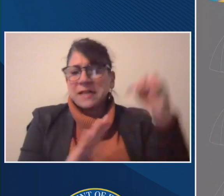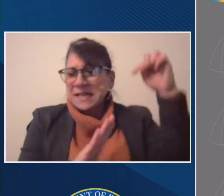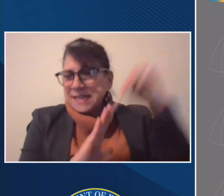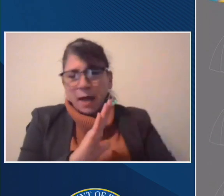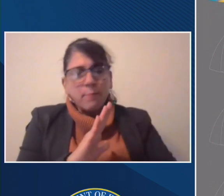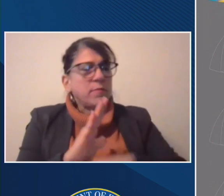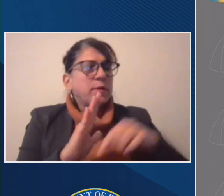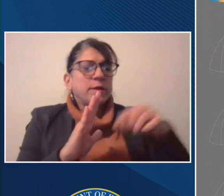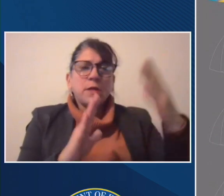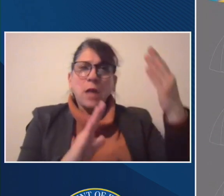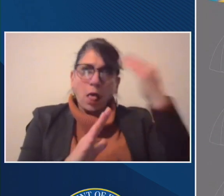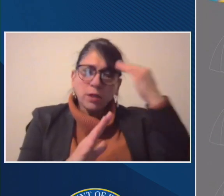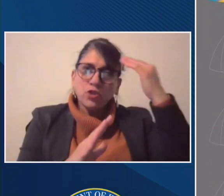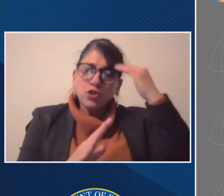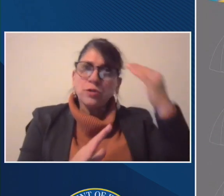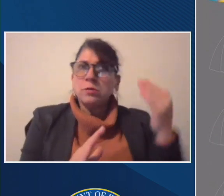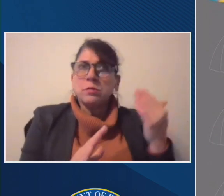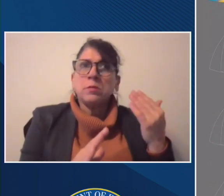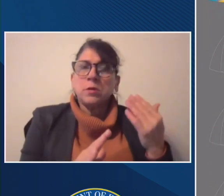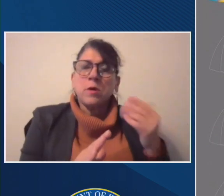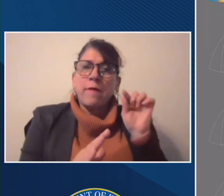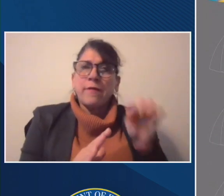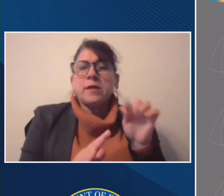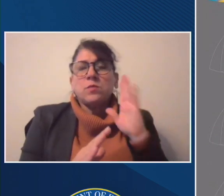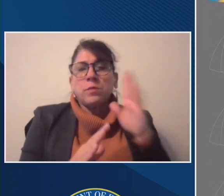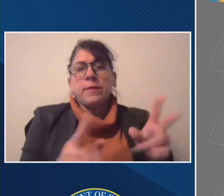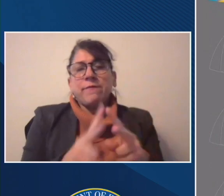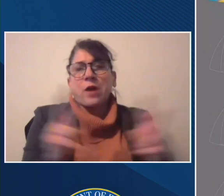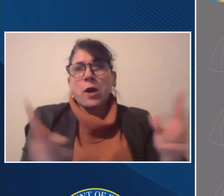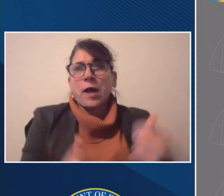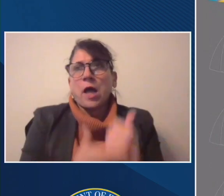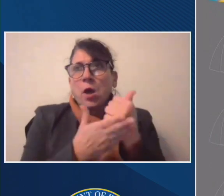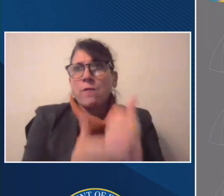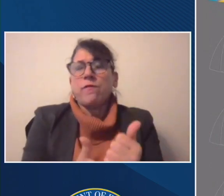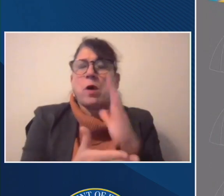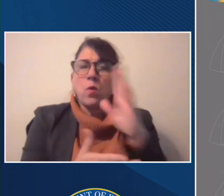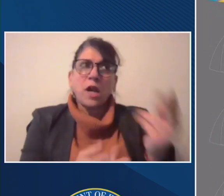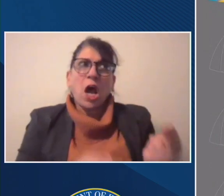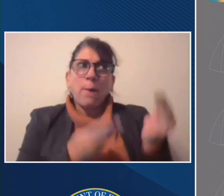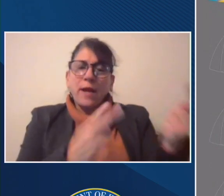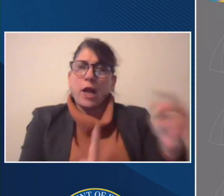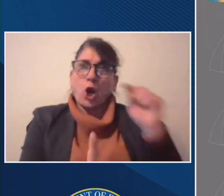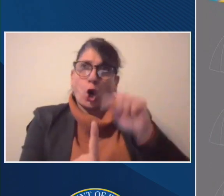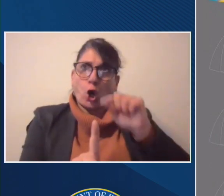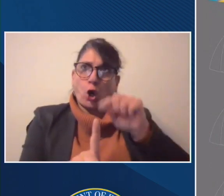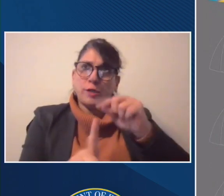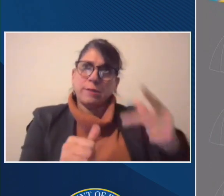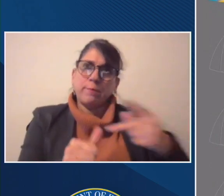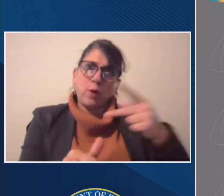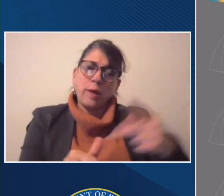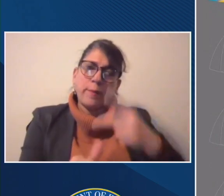knowledge on this front, I think would be very helpful. So I would nominate her as a primary for a distance education.